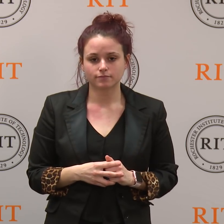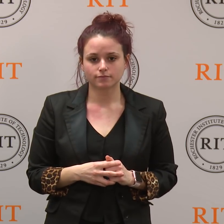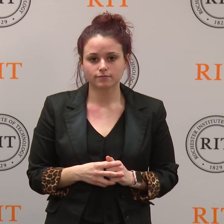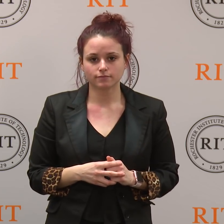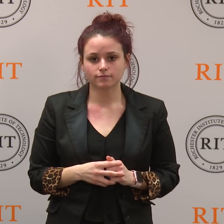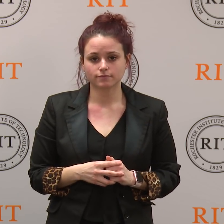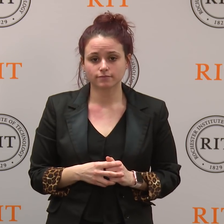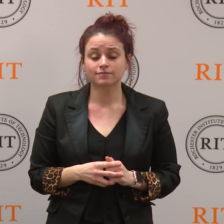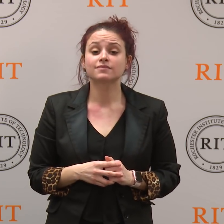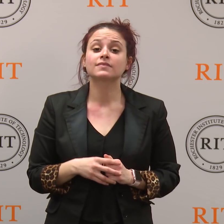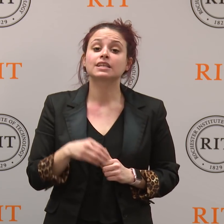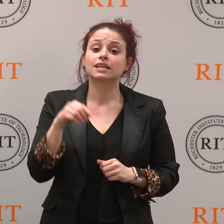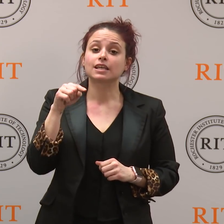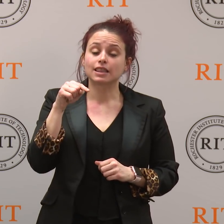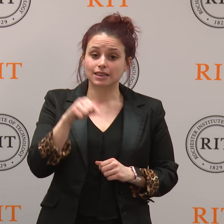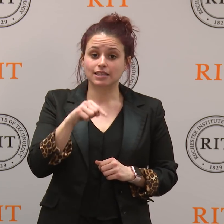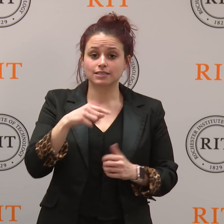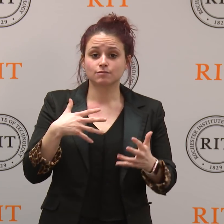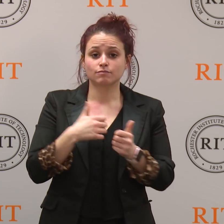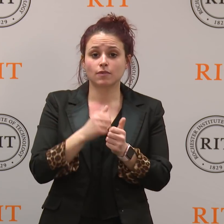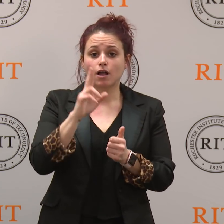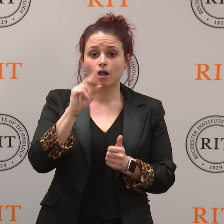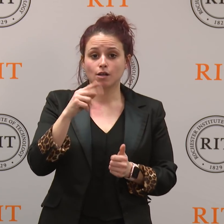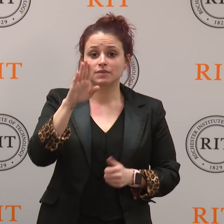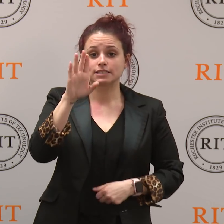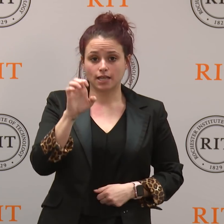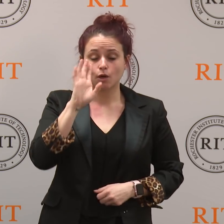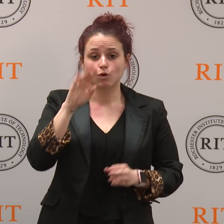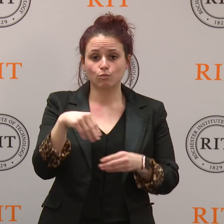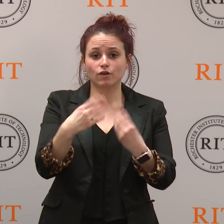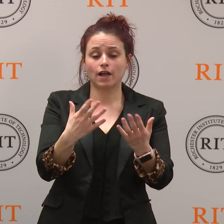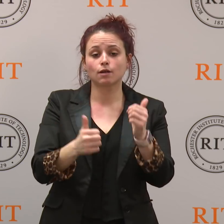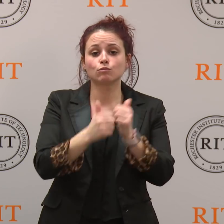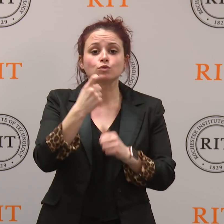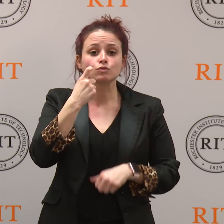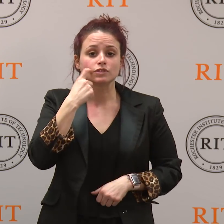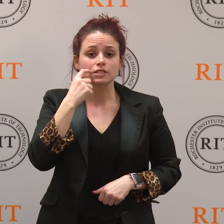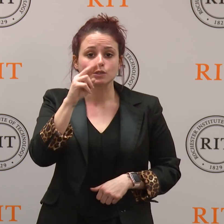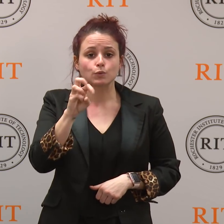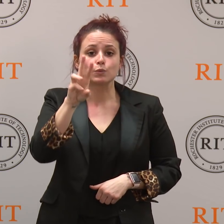In this update, we will provide the latest news on: